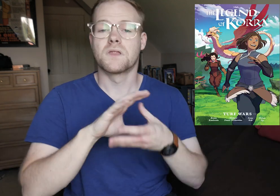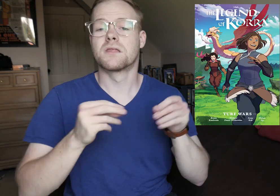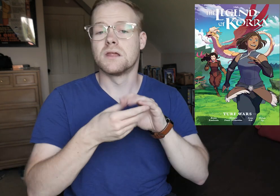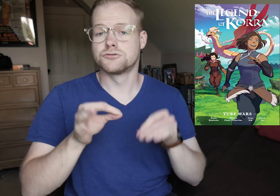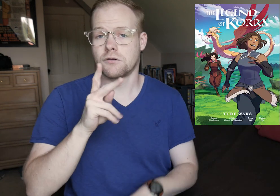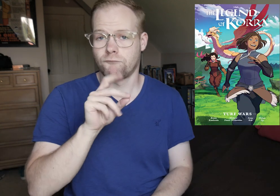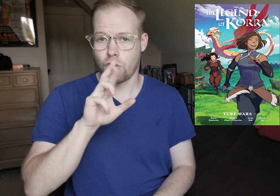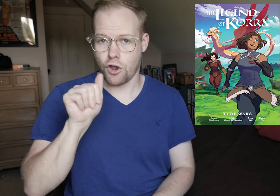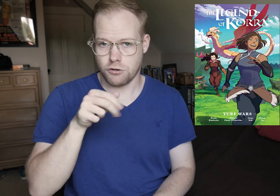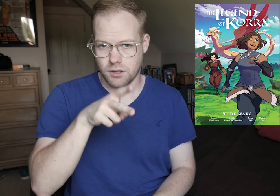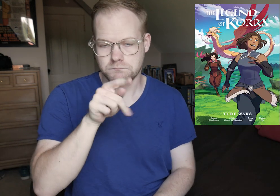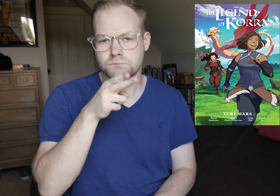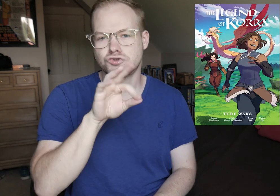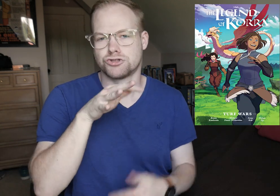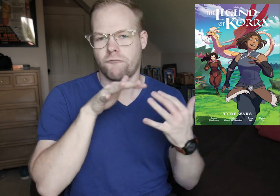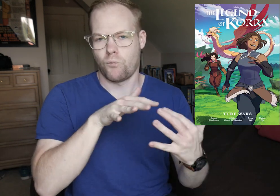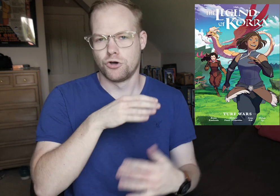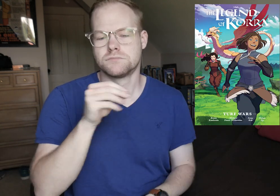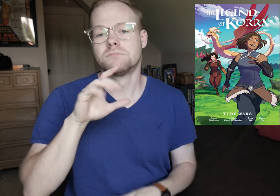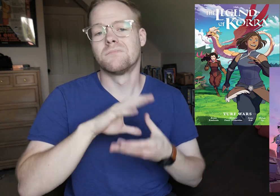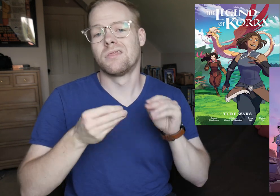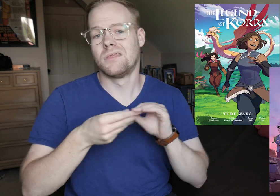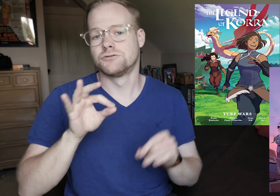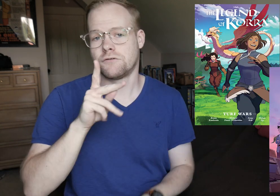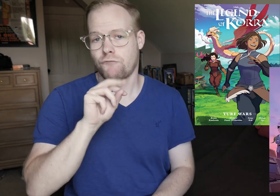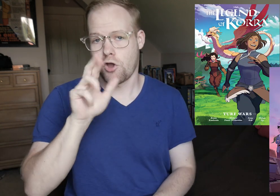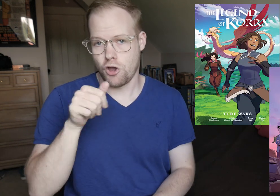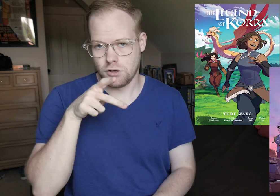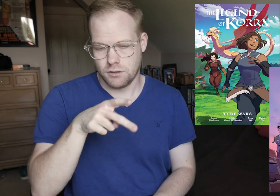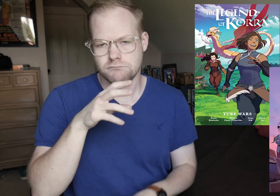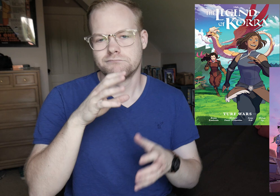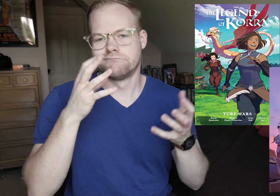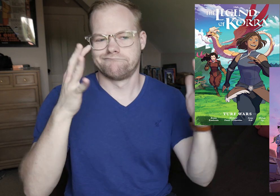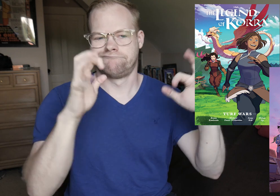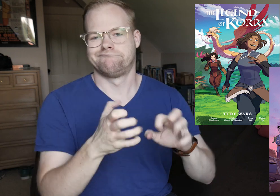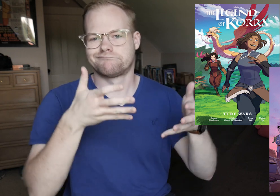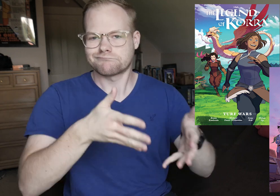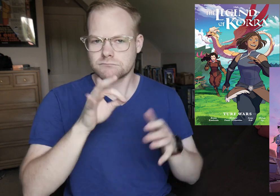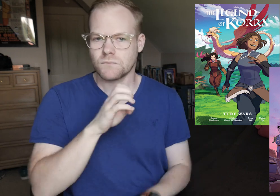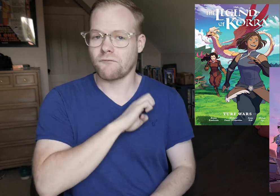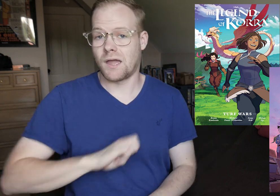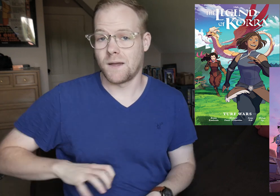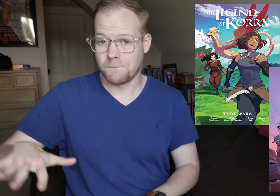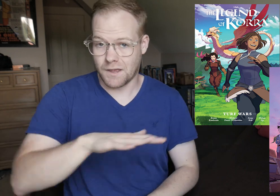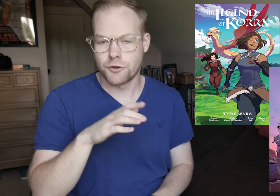The Legend of Korra: Turf Wars and The Legend of Korra: Ruins of the Empire,